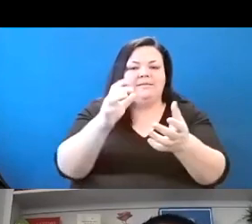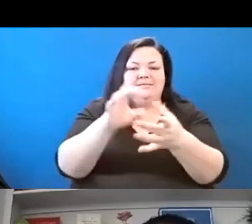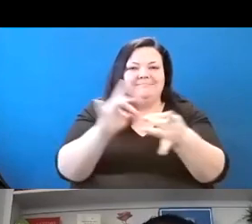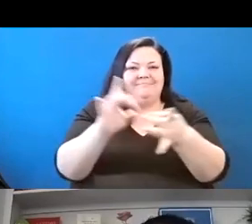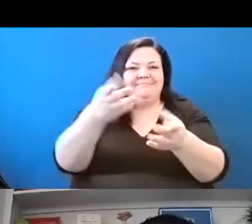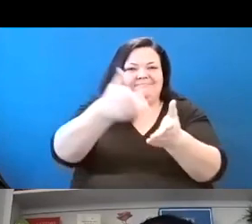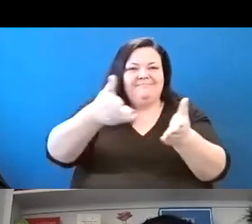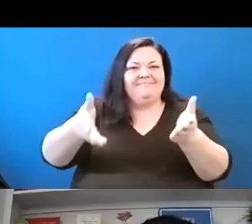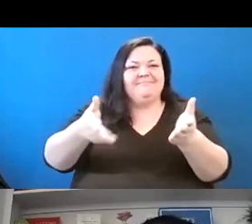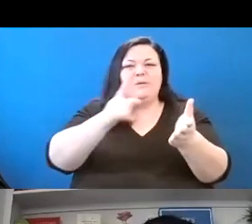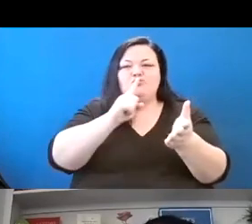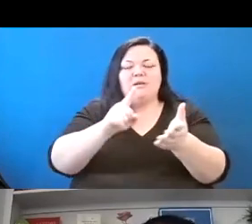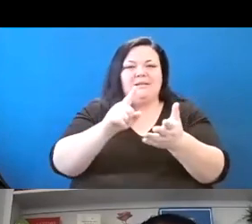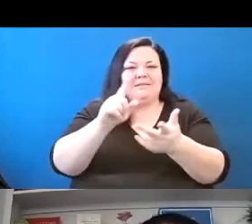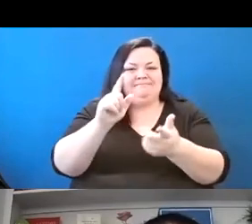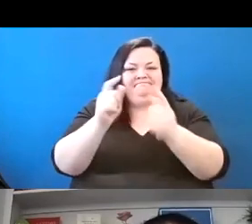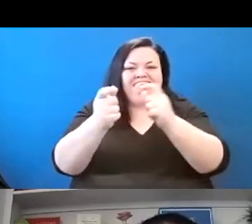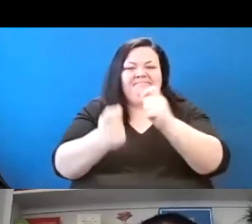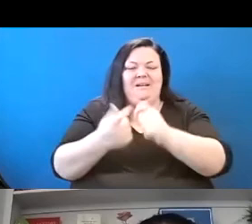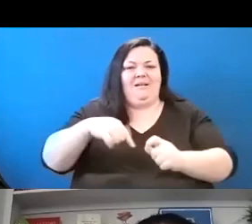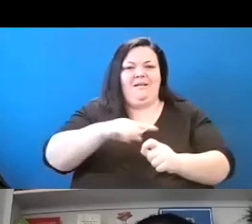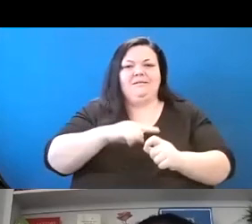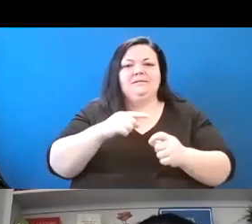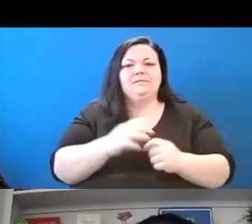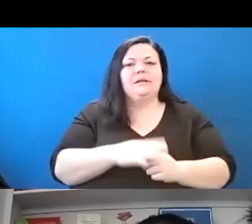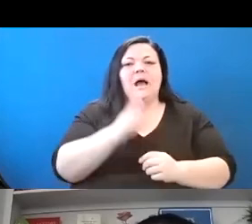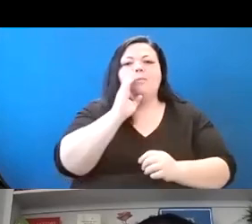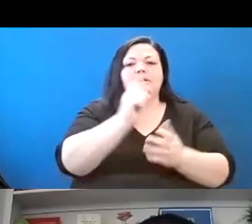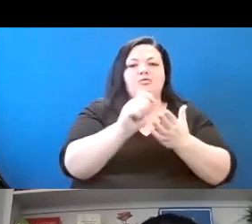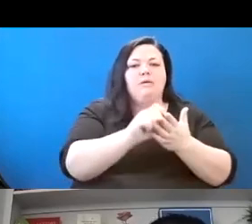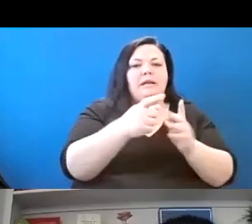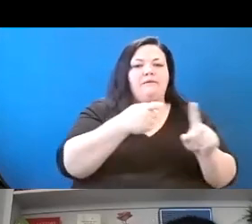us as people uh i'll be reading from my wizard of oz fan fiction kind of poetry